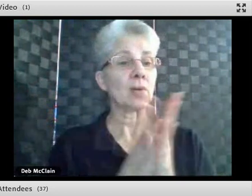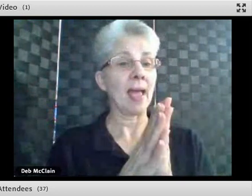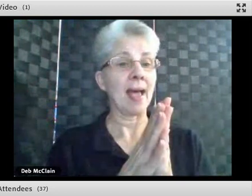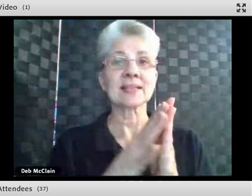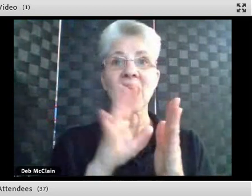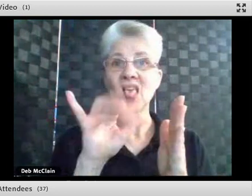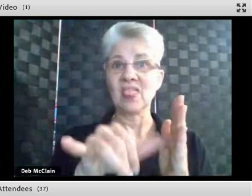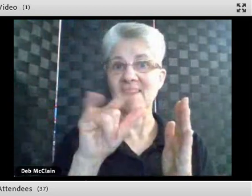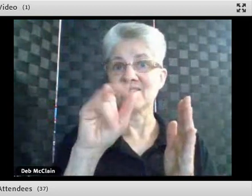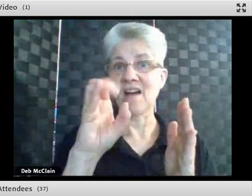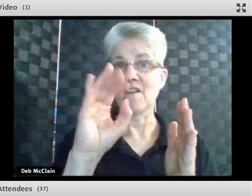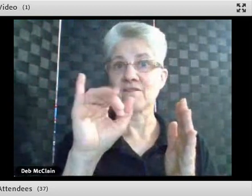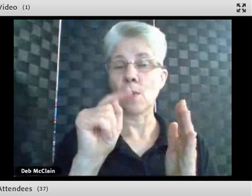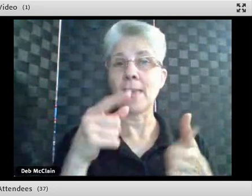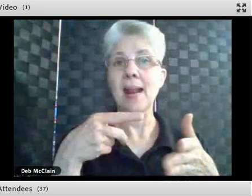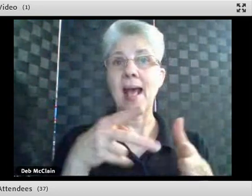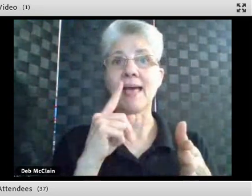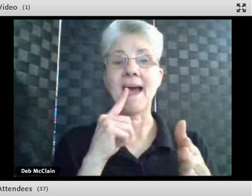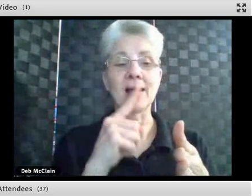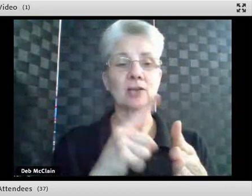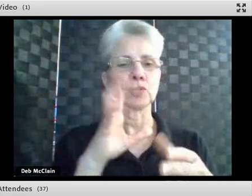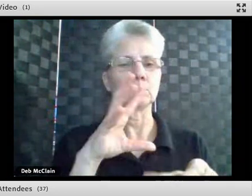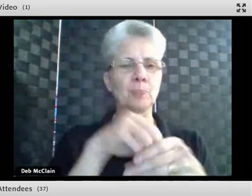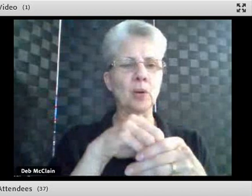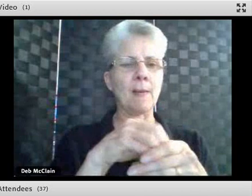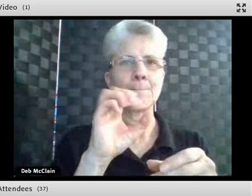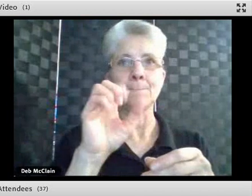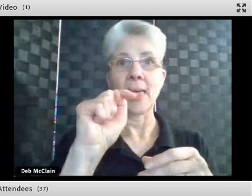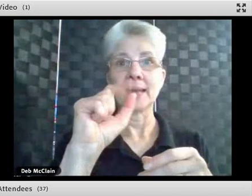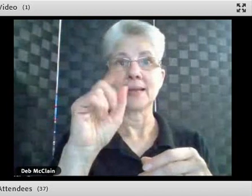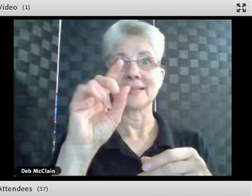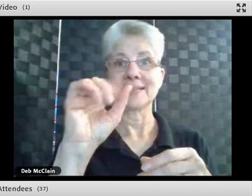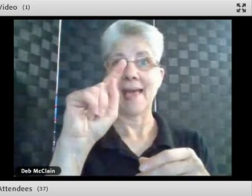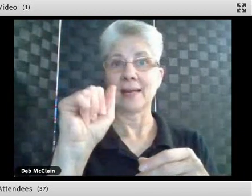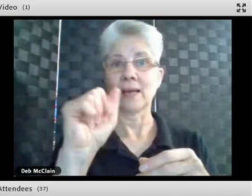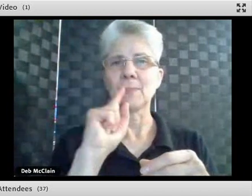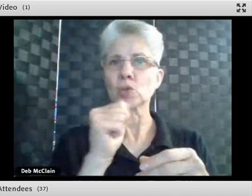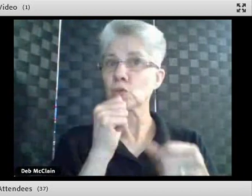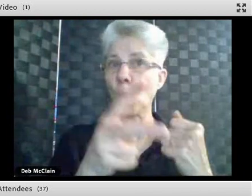"Does the file format allow you to embed metadata into it?" That's a really good way to make sure you don't lose metadata